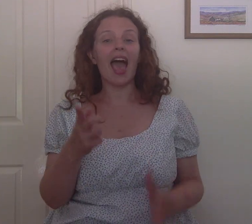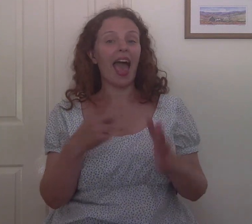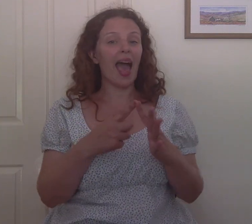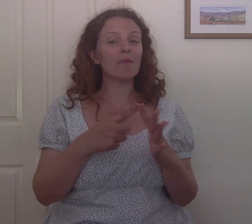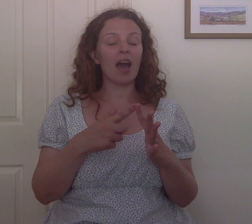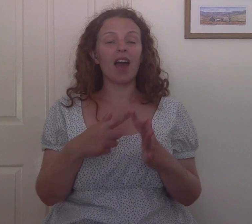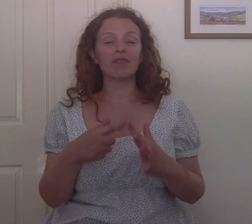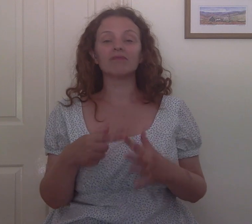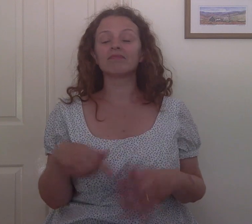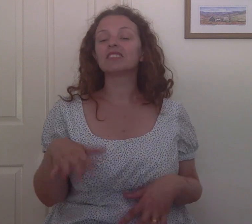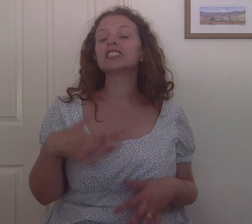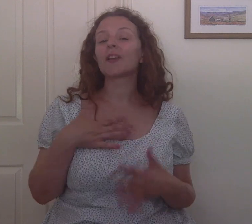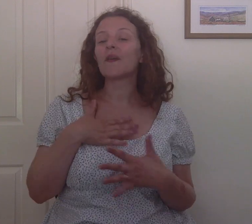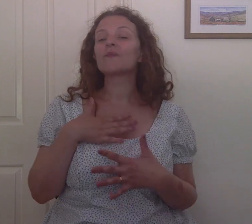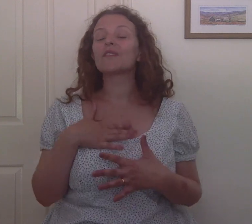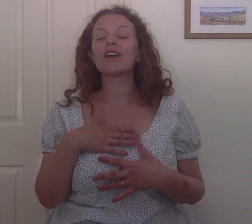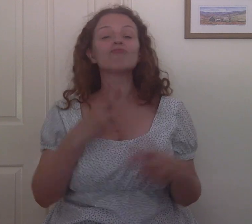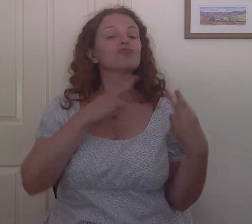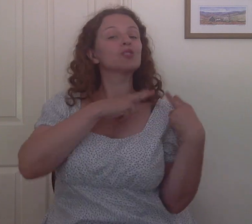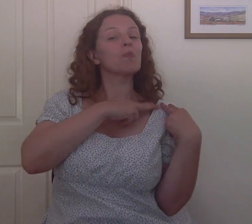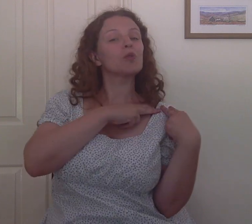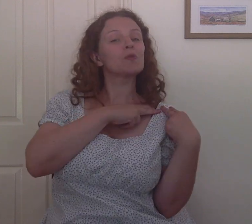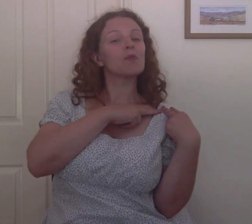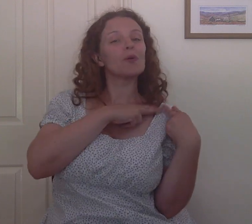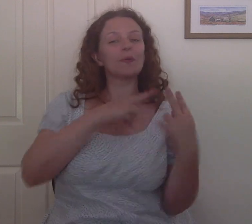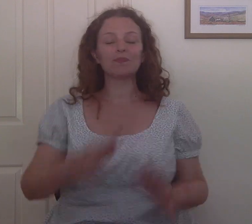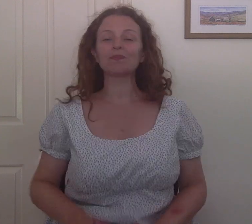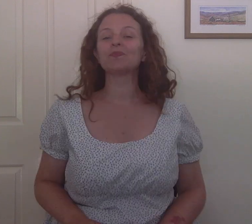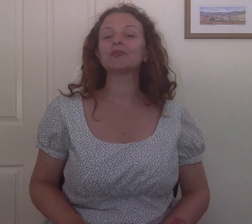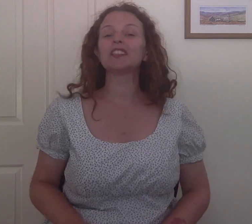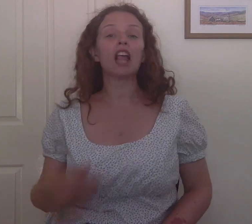Emma felt responsible for the marriage.